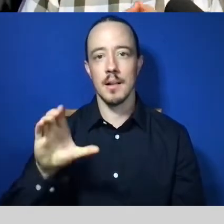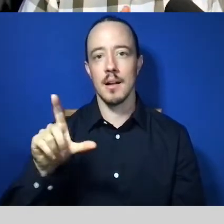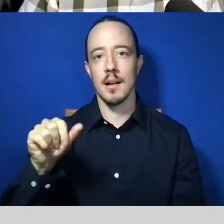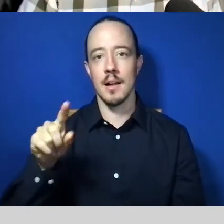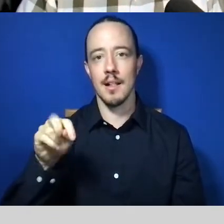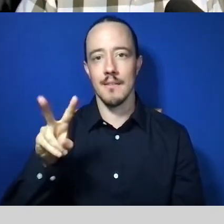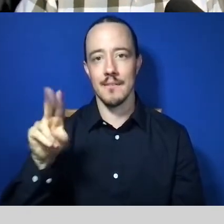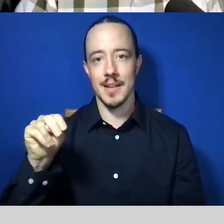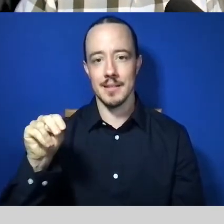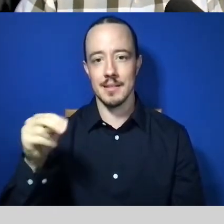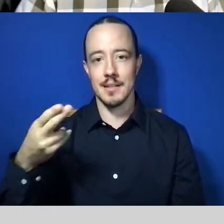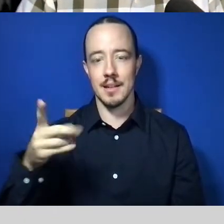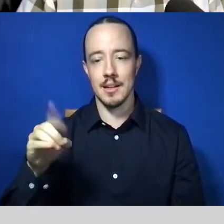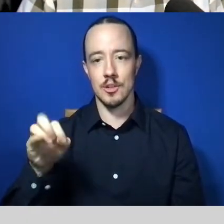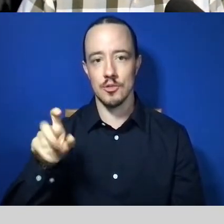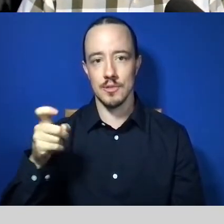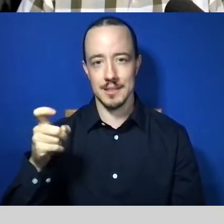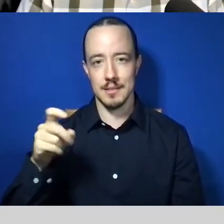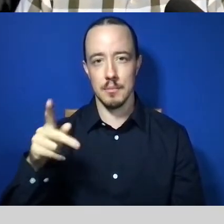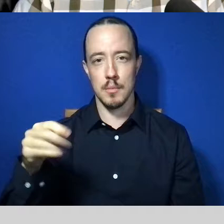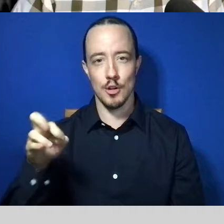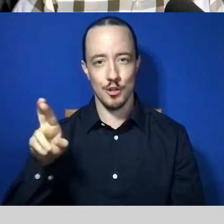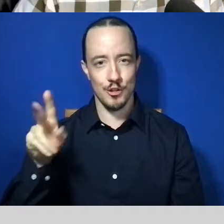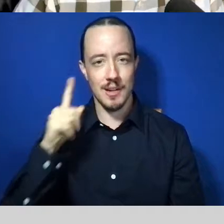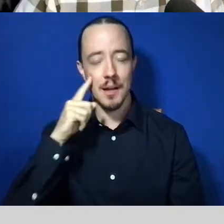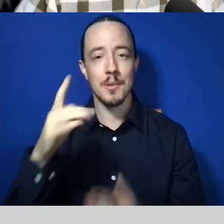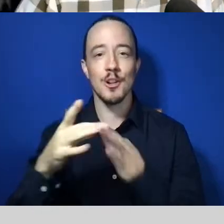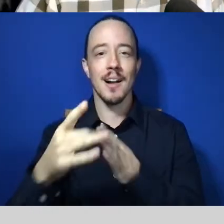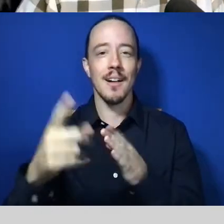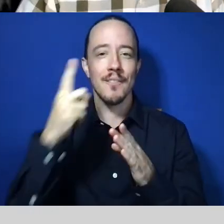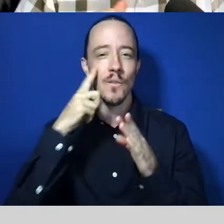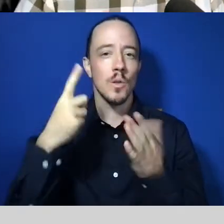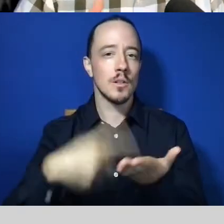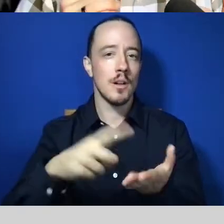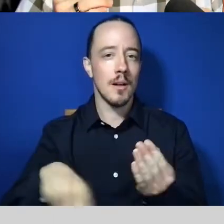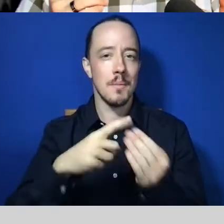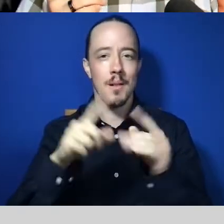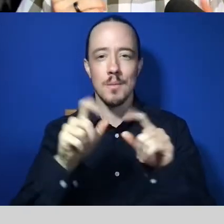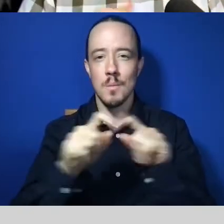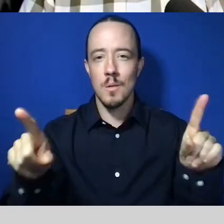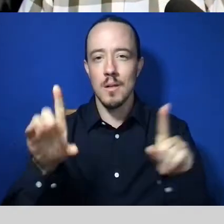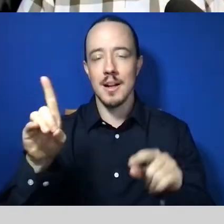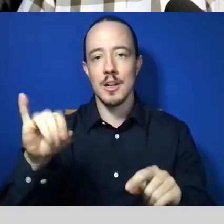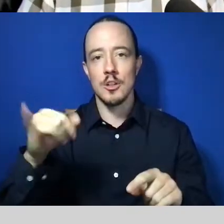for deploying a Django virtual event platform using containers and Terraform.